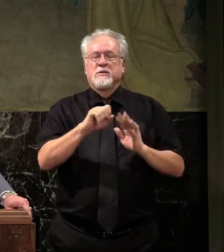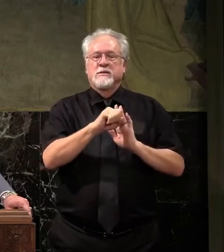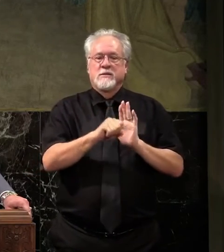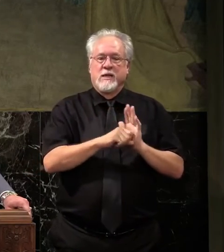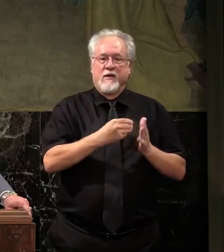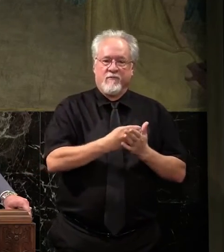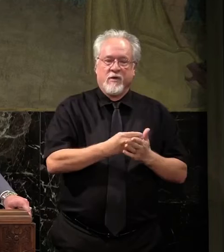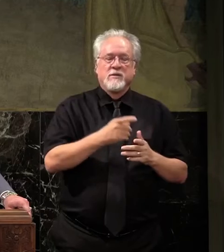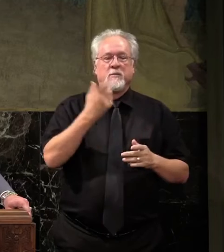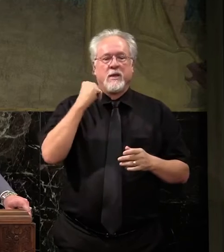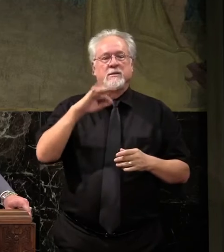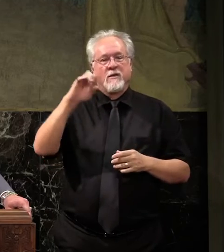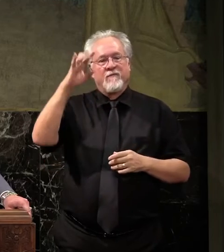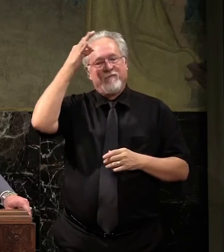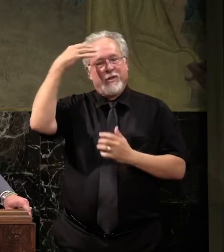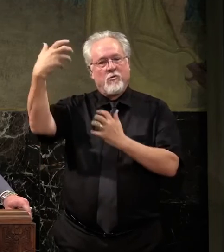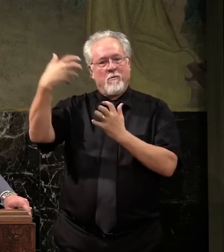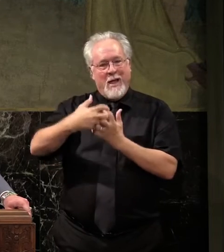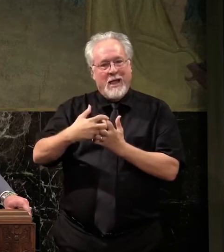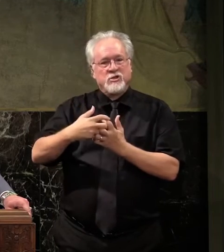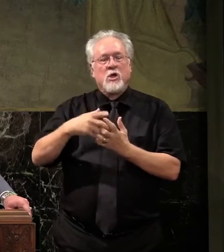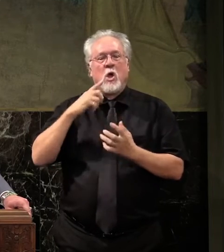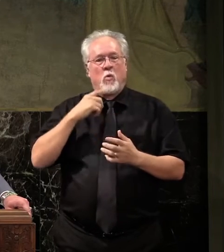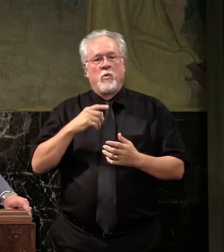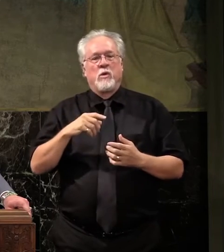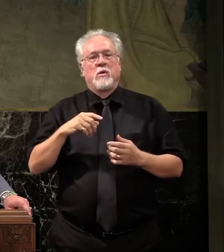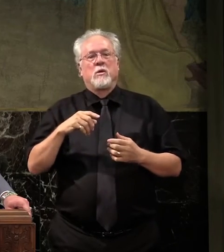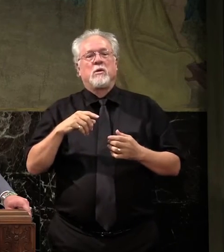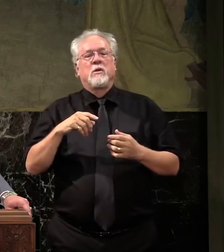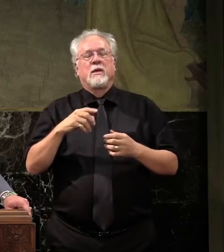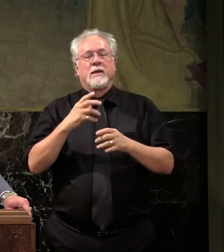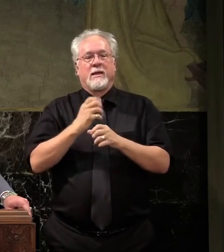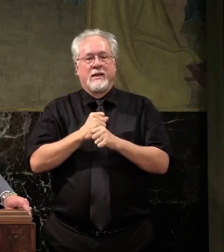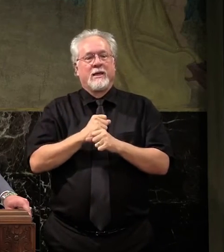are going to execute about three hundred million dollars in cuts for next year.